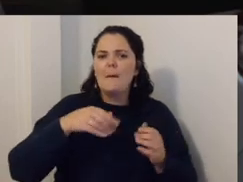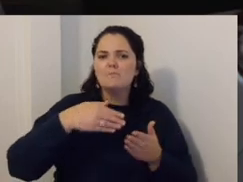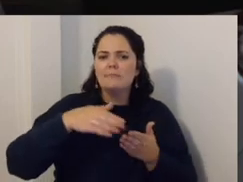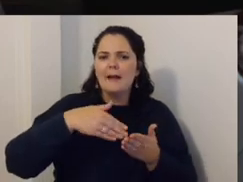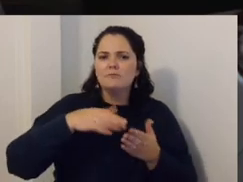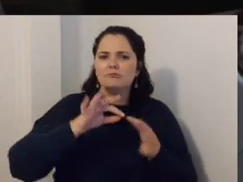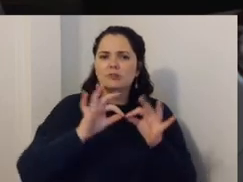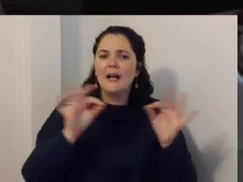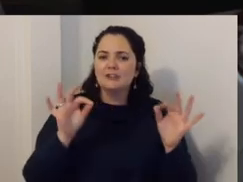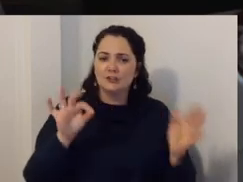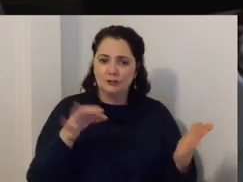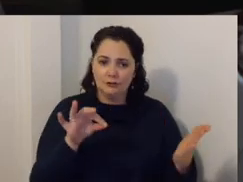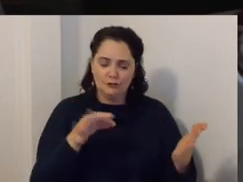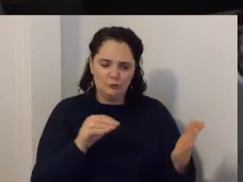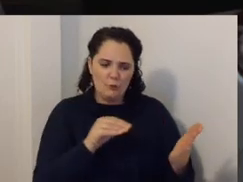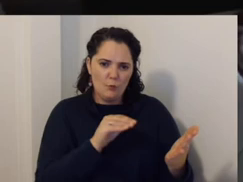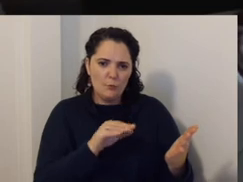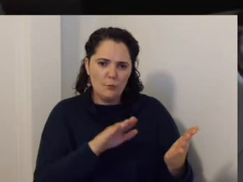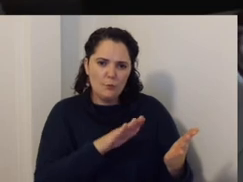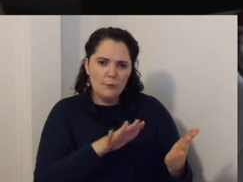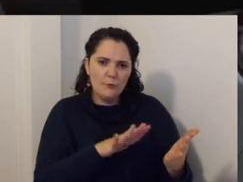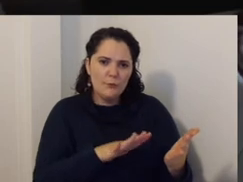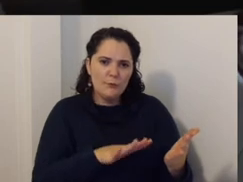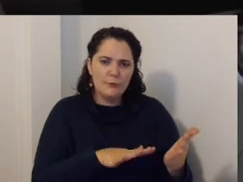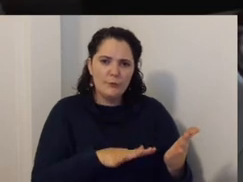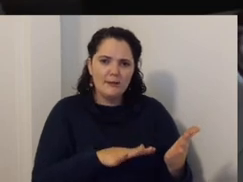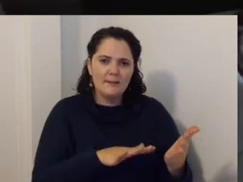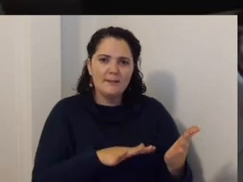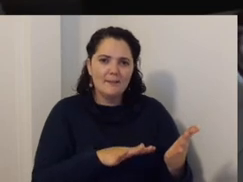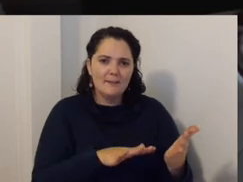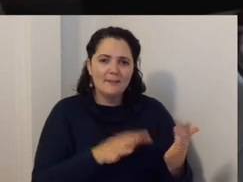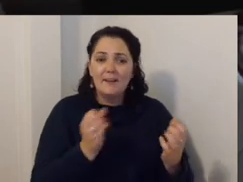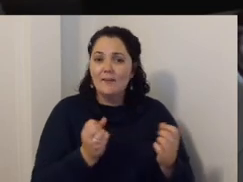so there's lots of ways you can use these powdered techniques which doesn't require you to go and